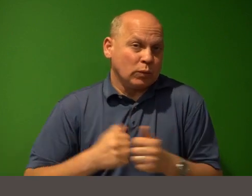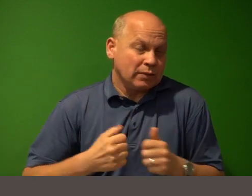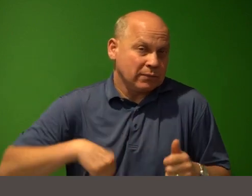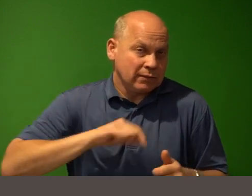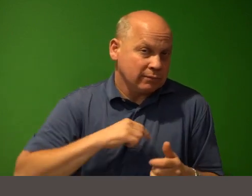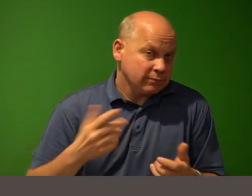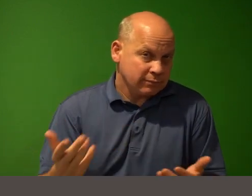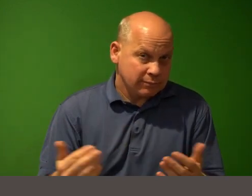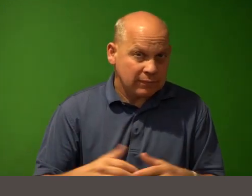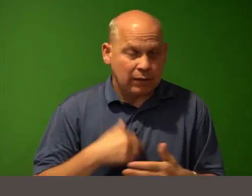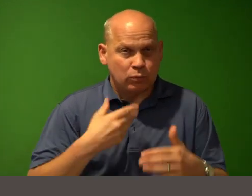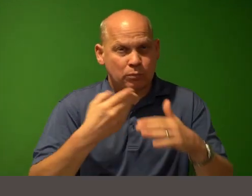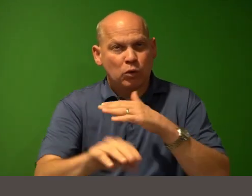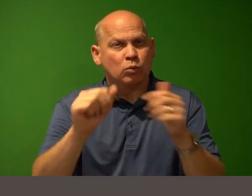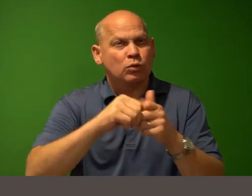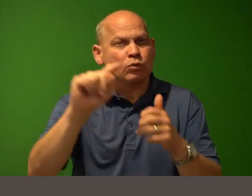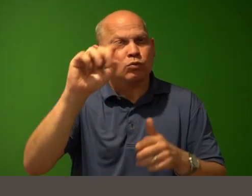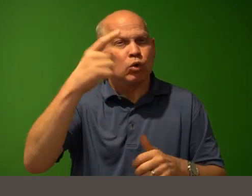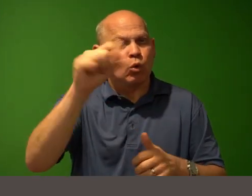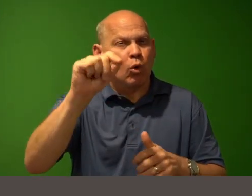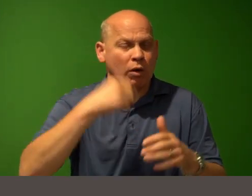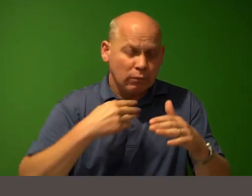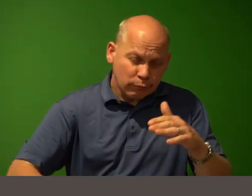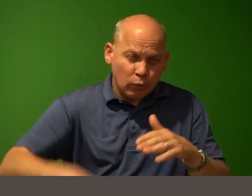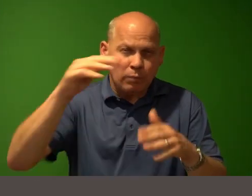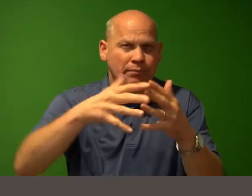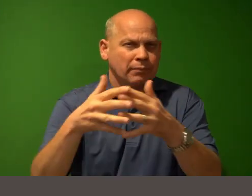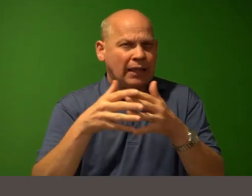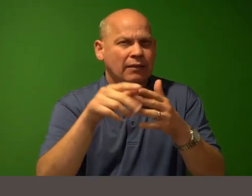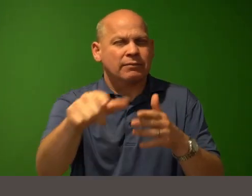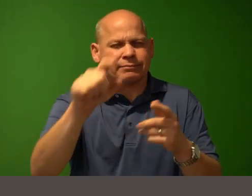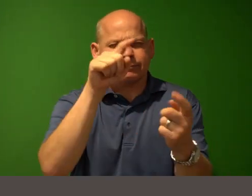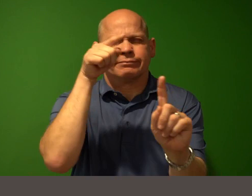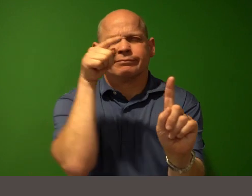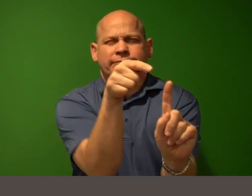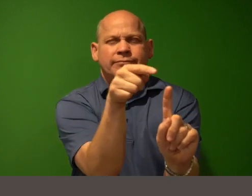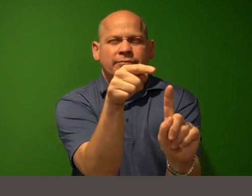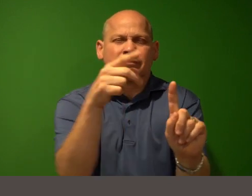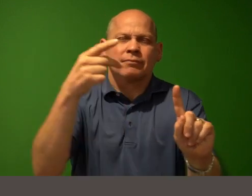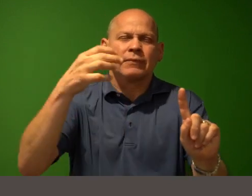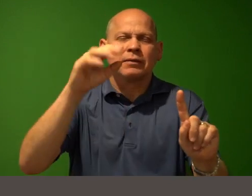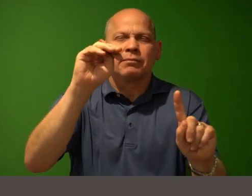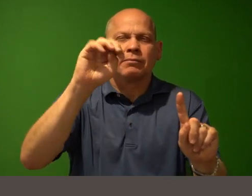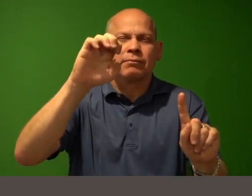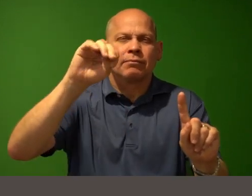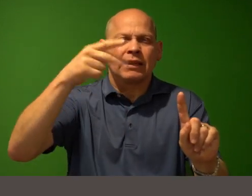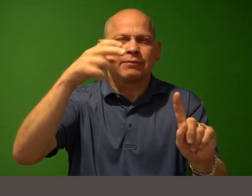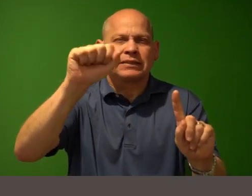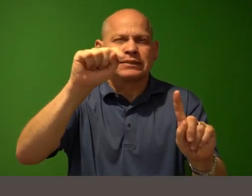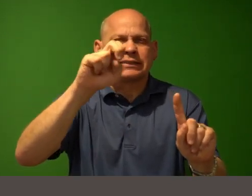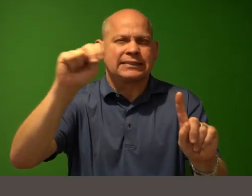was born in Togo, but I grew up in America, specifically Memphis, Tennessee. I am a software